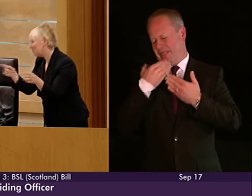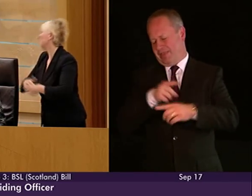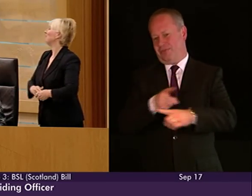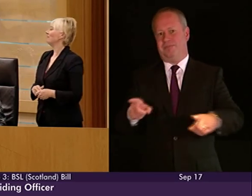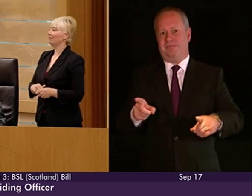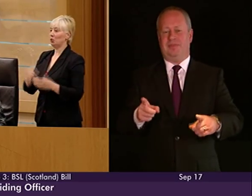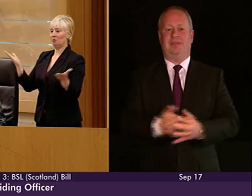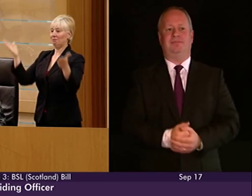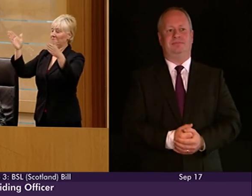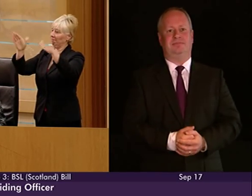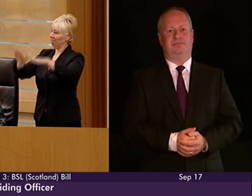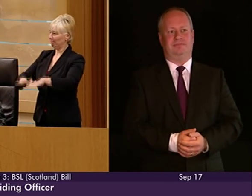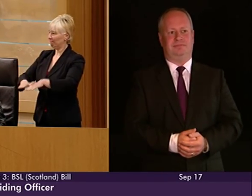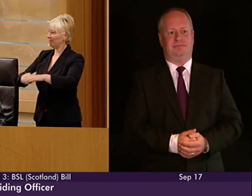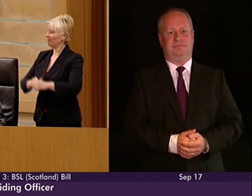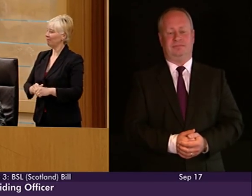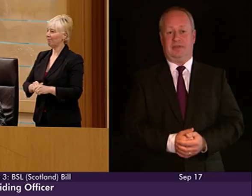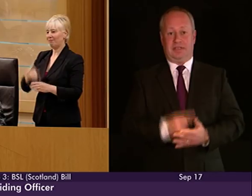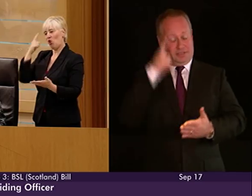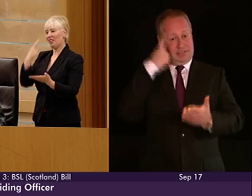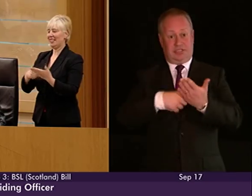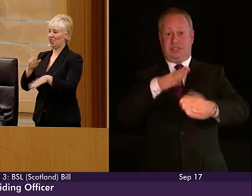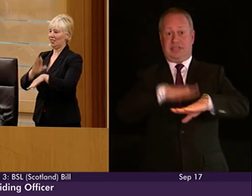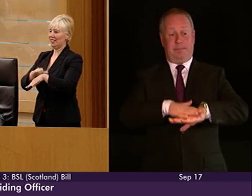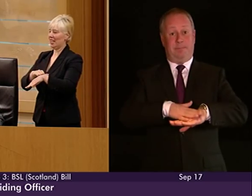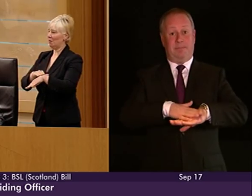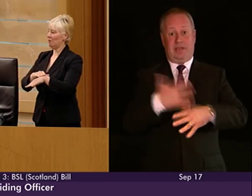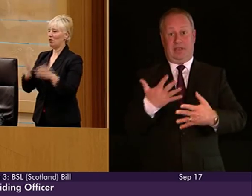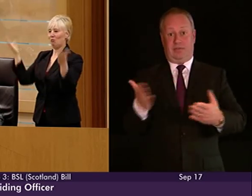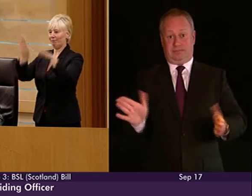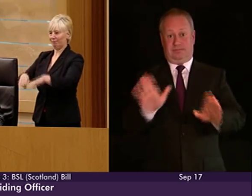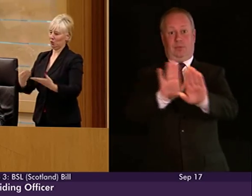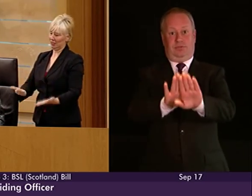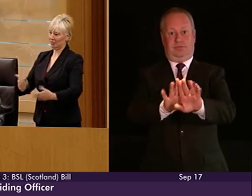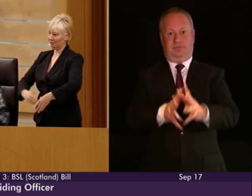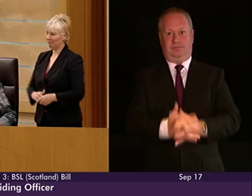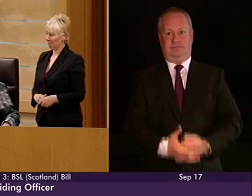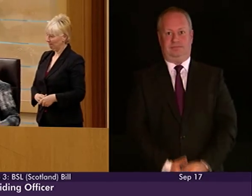That ends decision time, and I conclude today’s business.